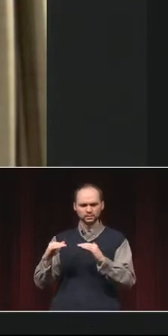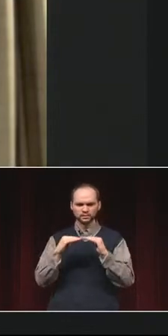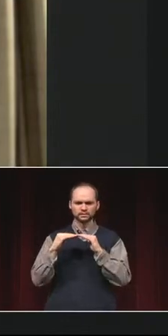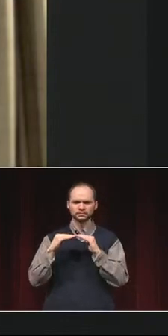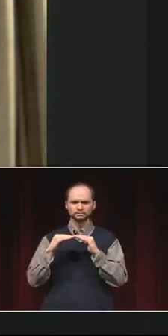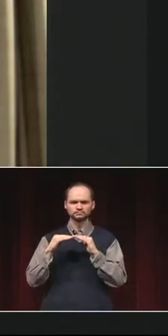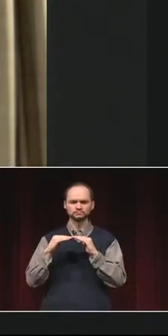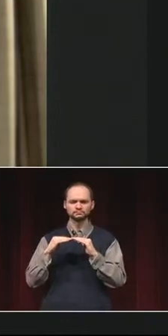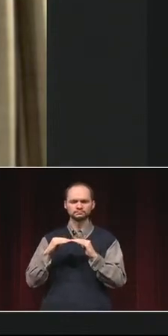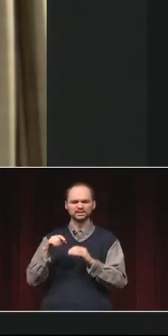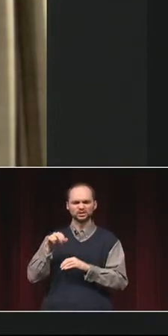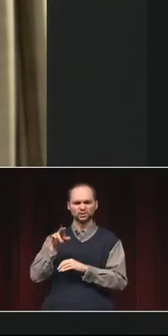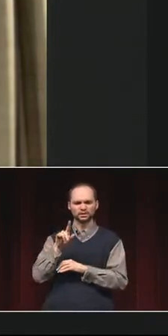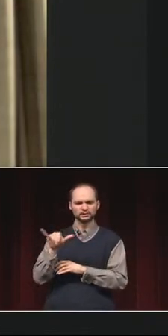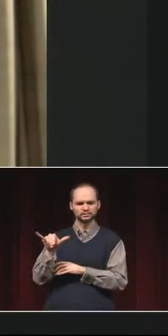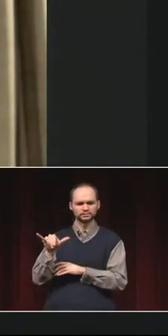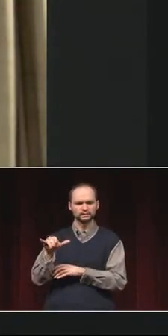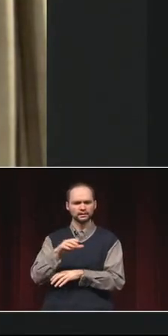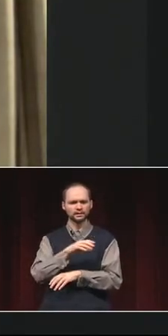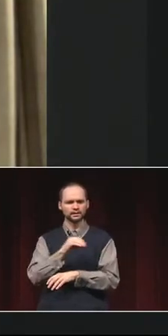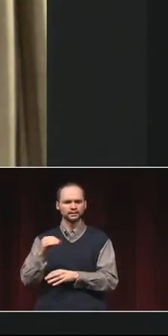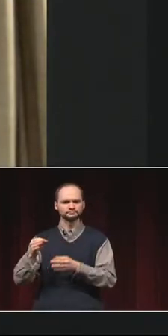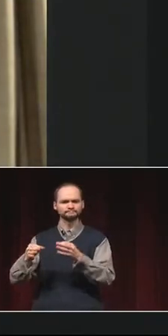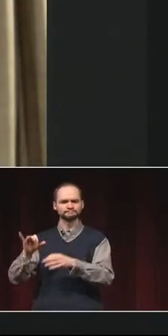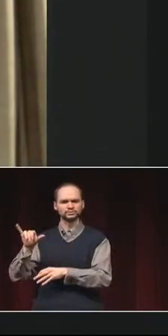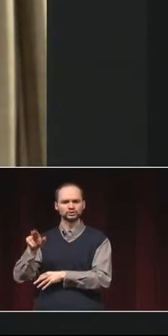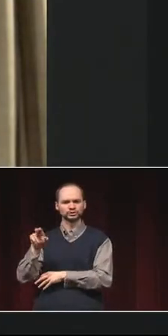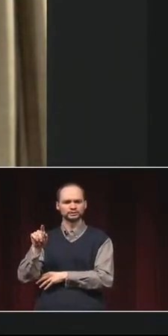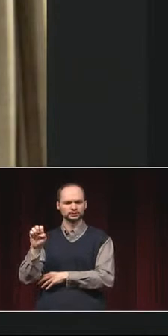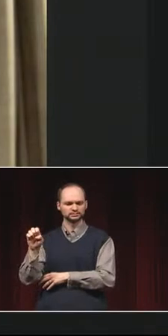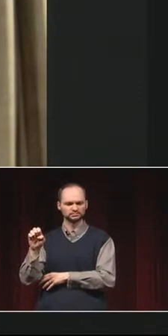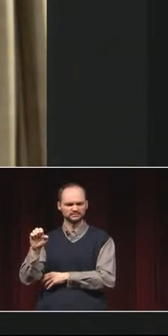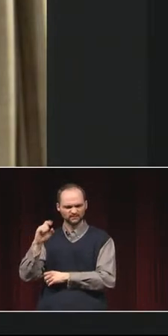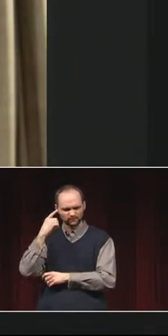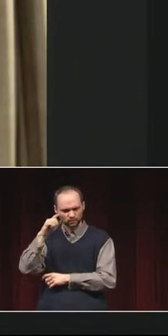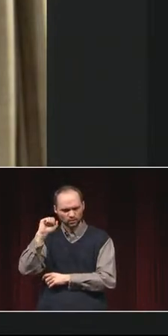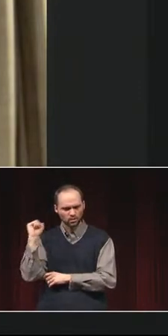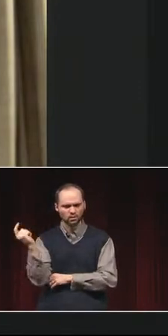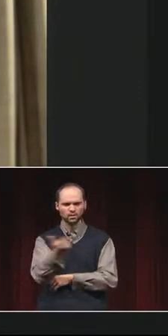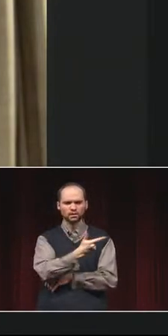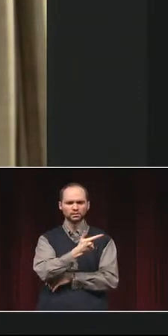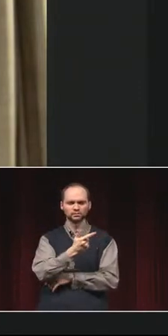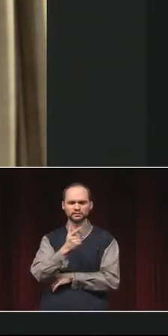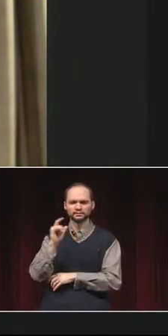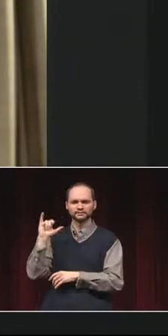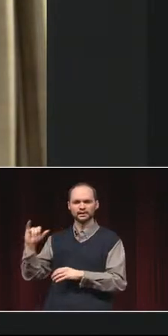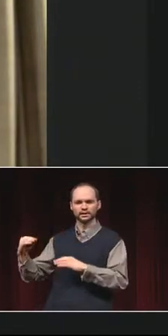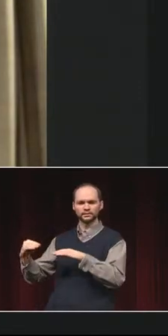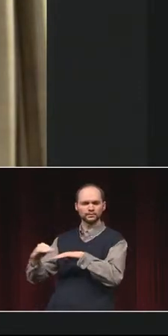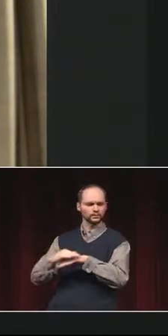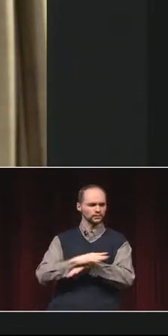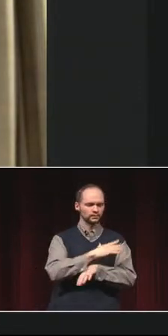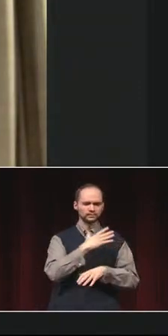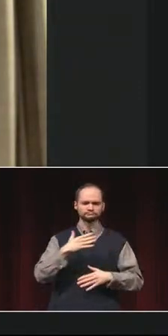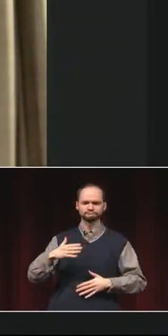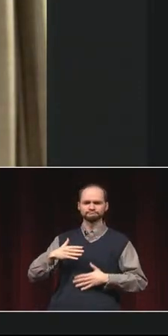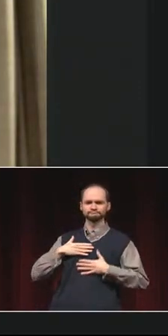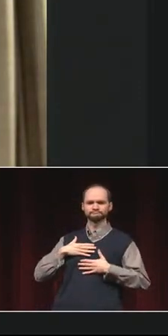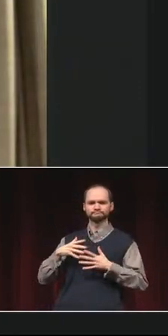before we end this evening, I would like to give a special thanks to the Women's Political Council